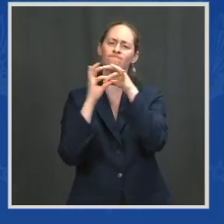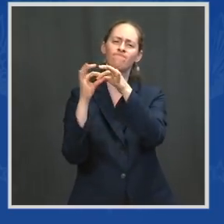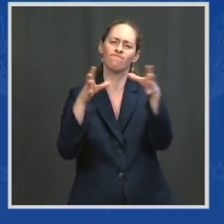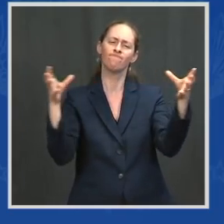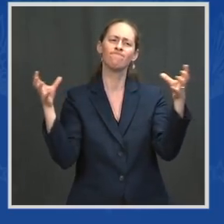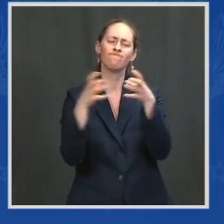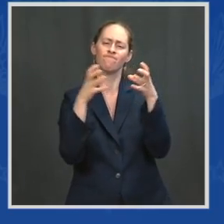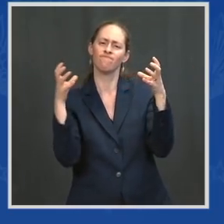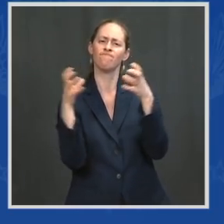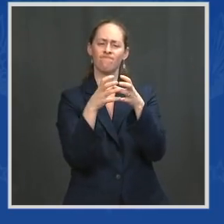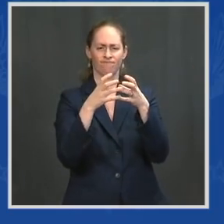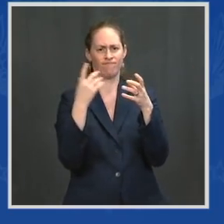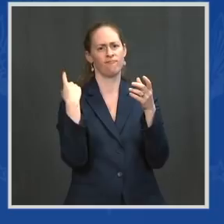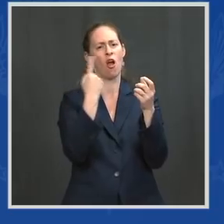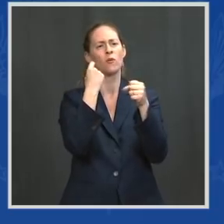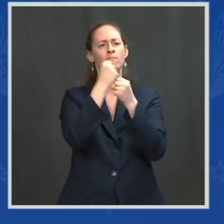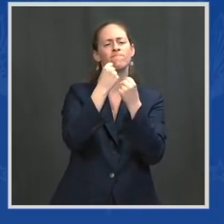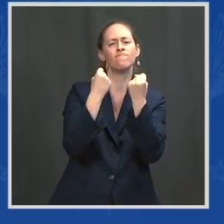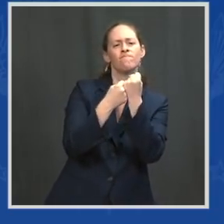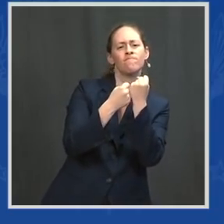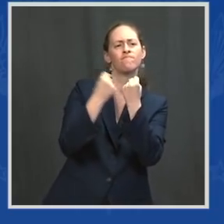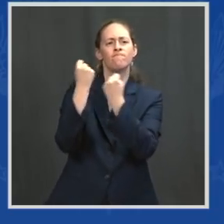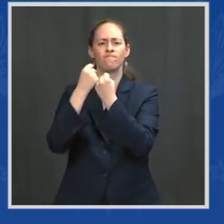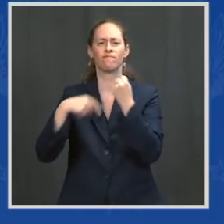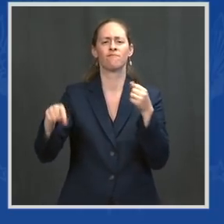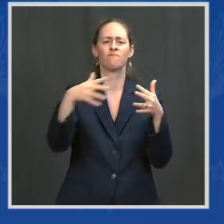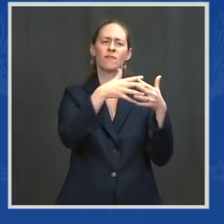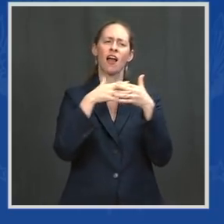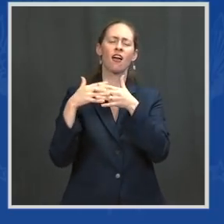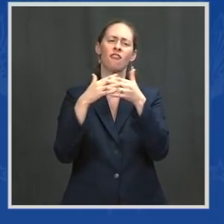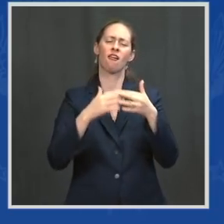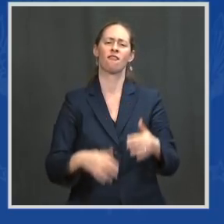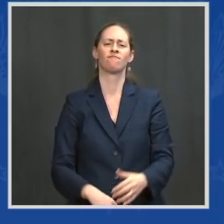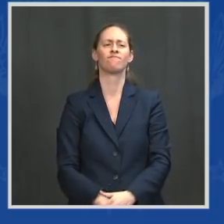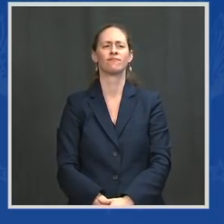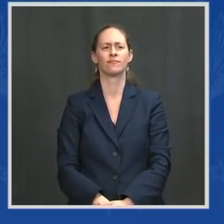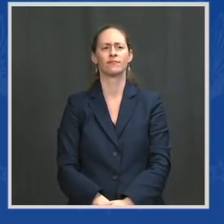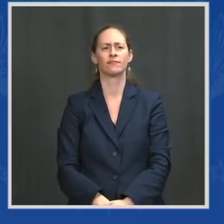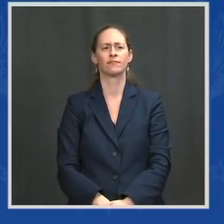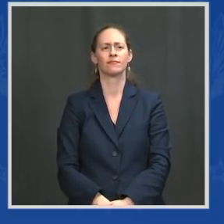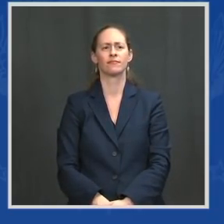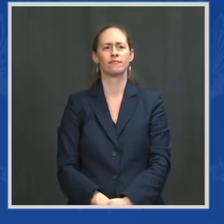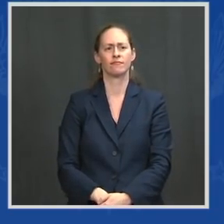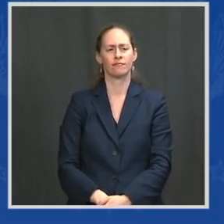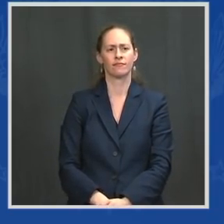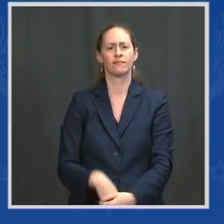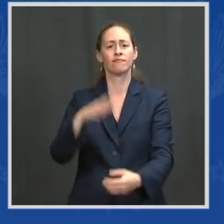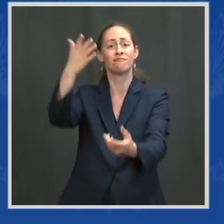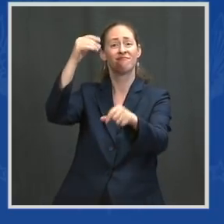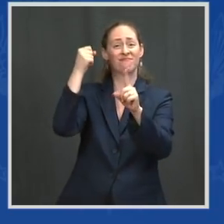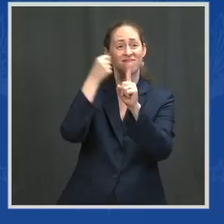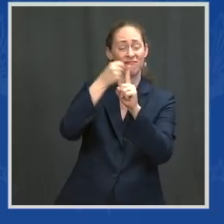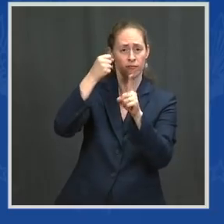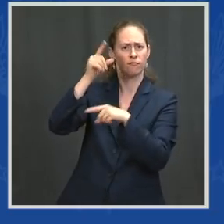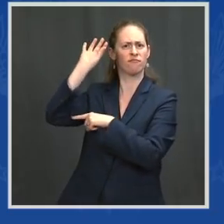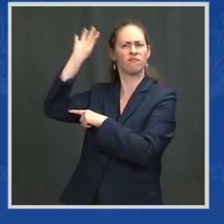We continue to need the proper federal response in the wakes of hurricane Laura and Delta.